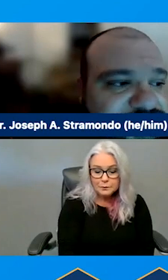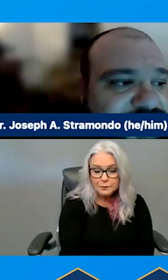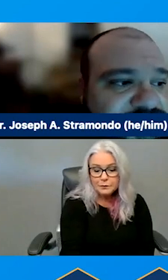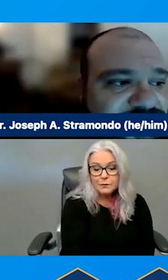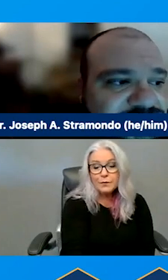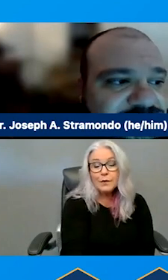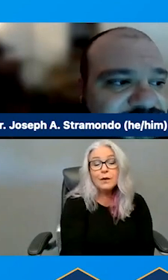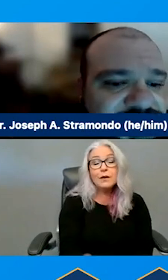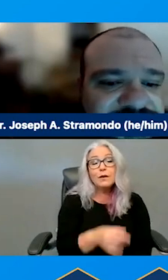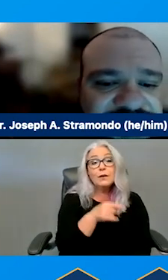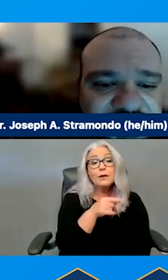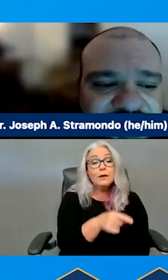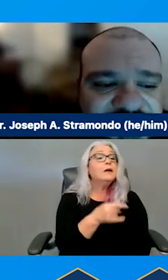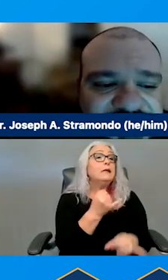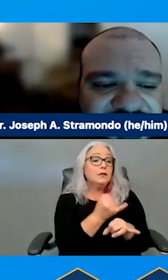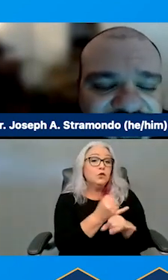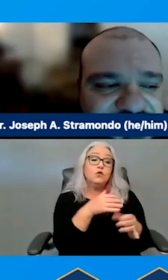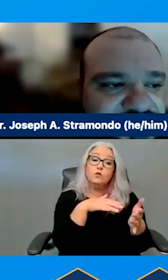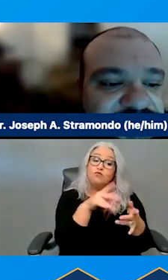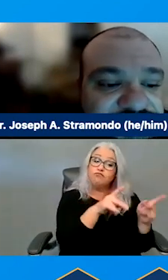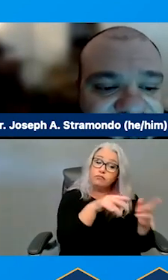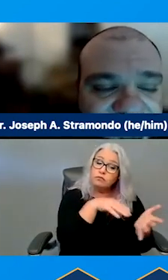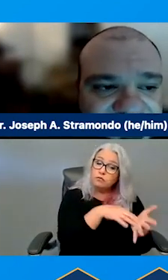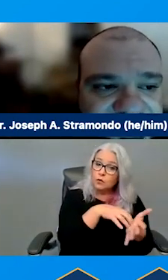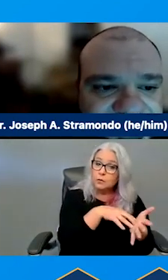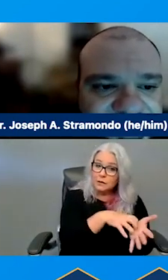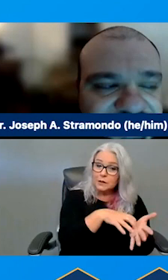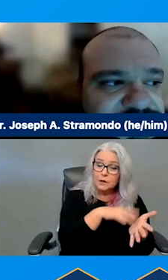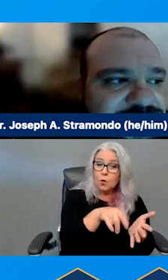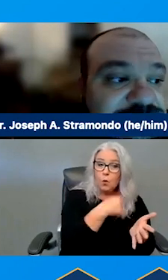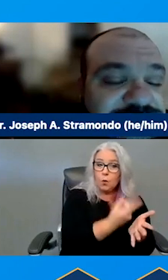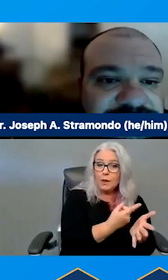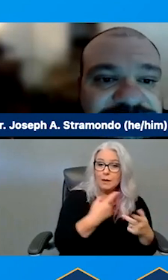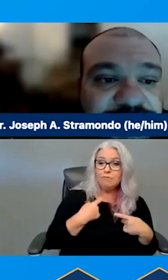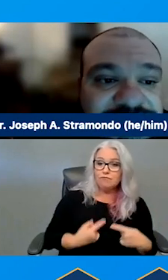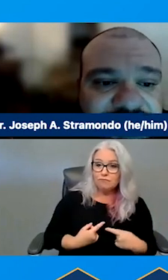not just be defined in terms of physiology. Okay. Certainly